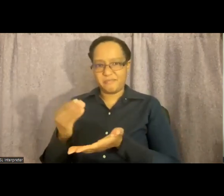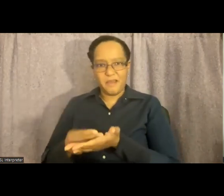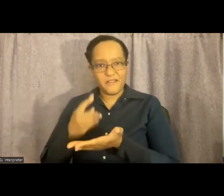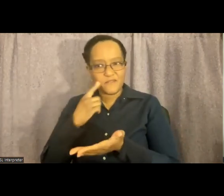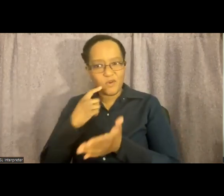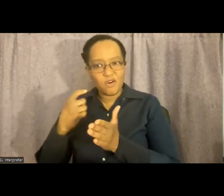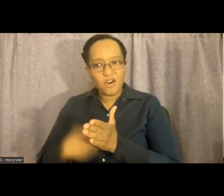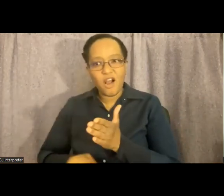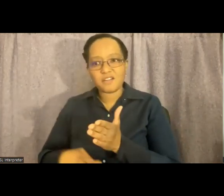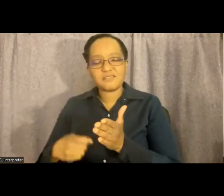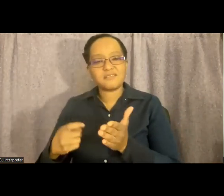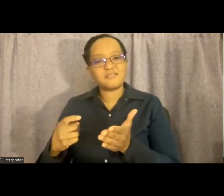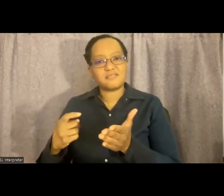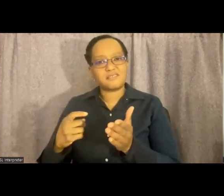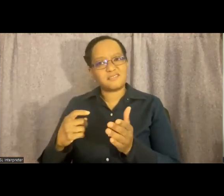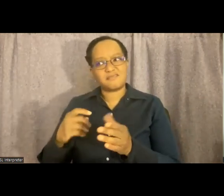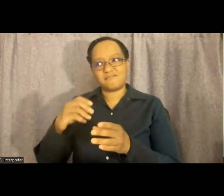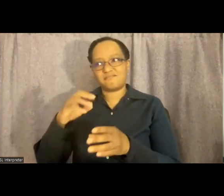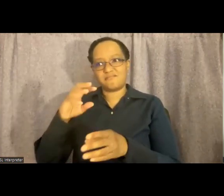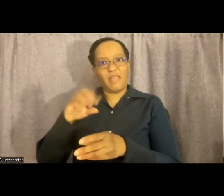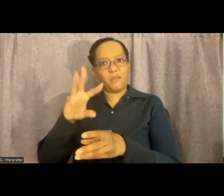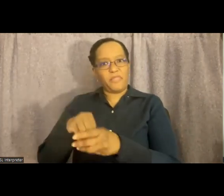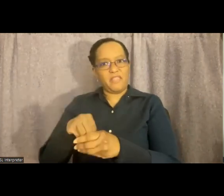when people move into the community.